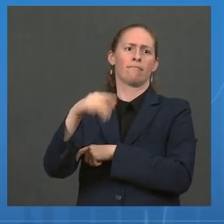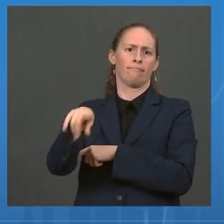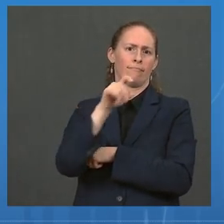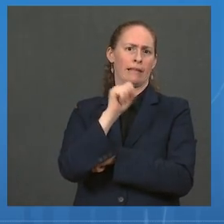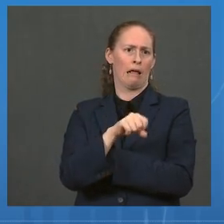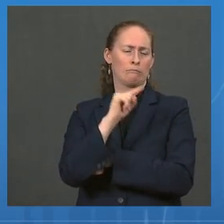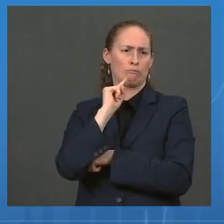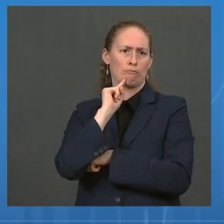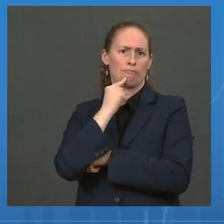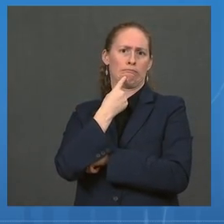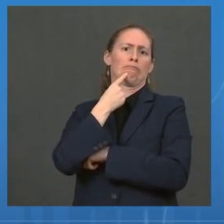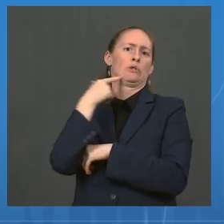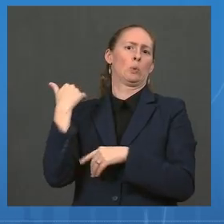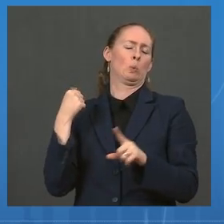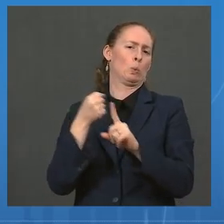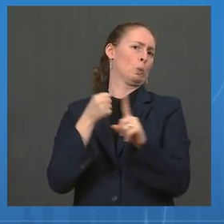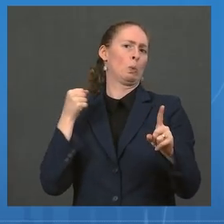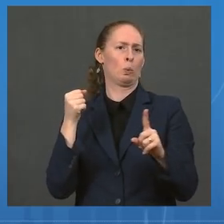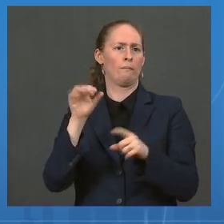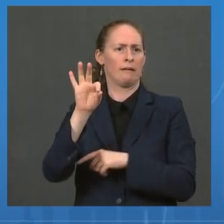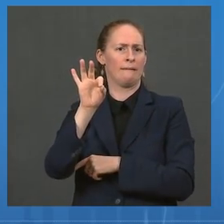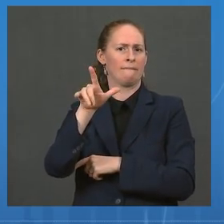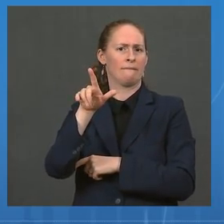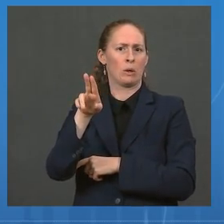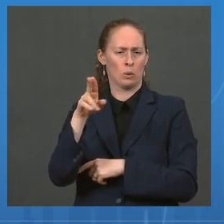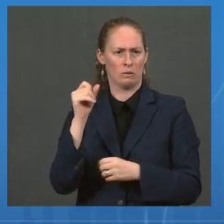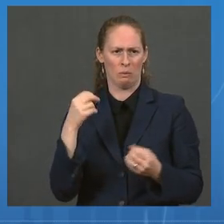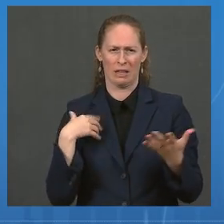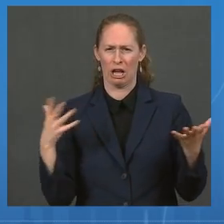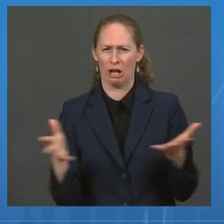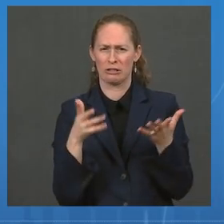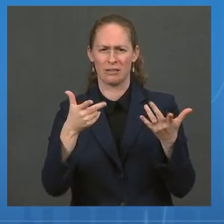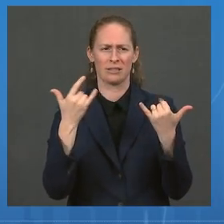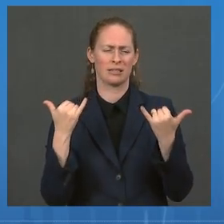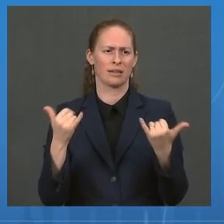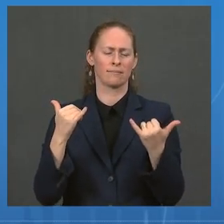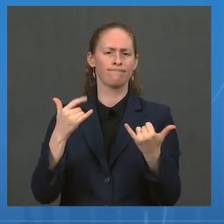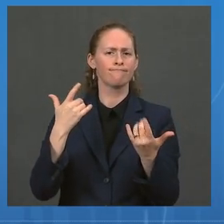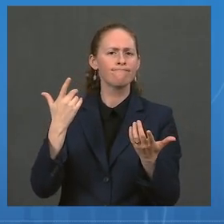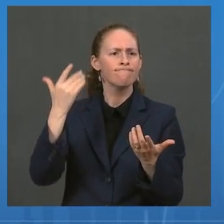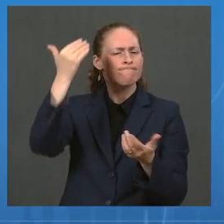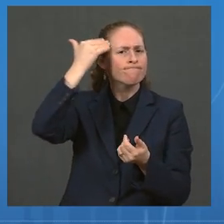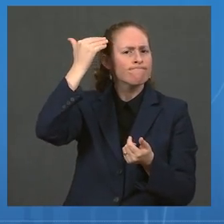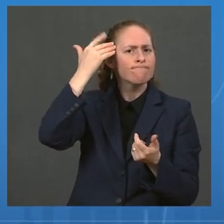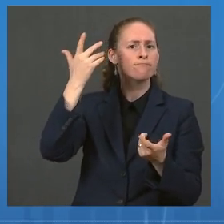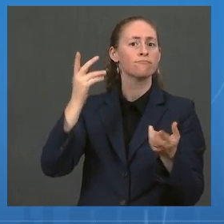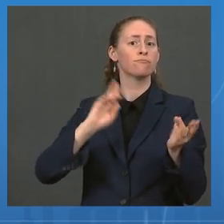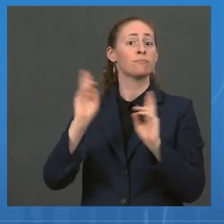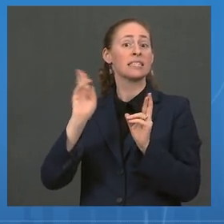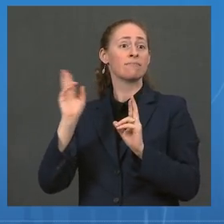I encourage you to take the time to get information you need and to roll up your sleeves to get vaccinated against the flu.